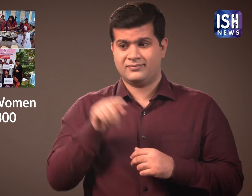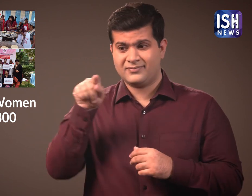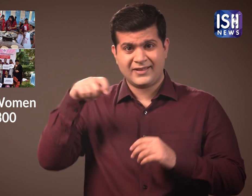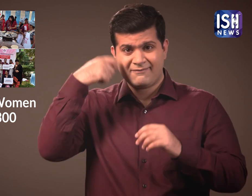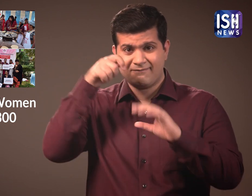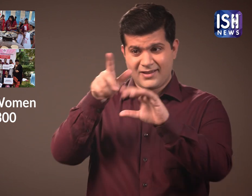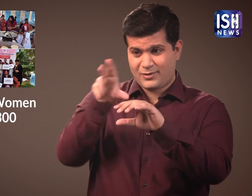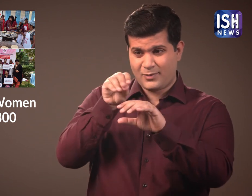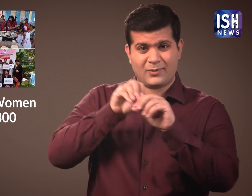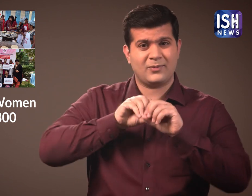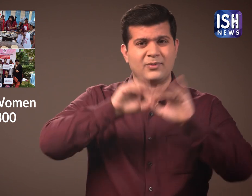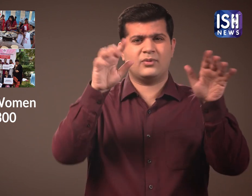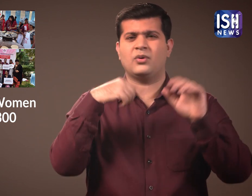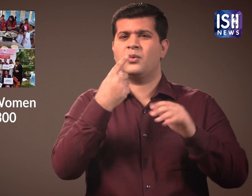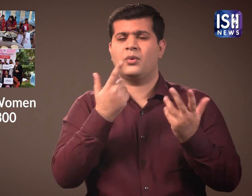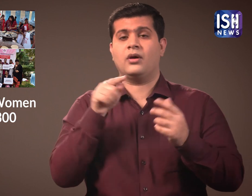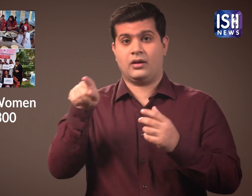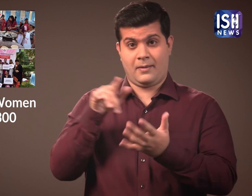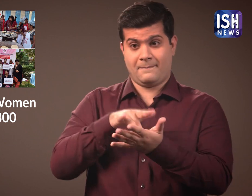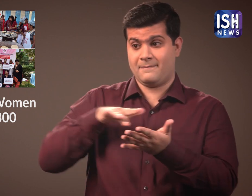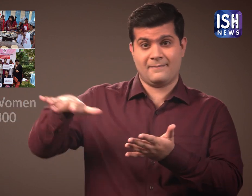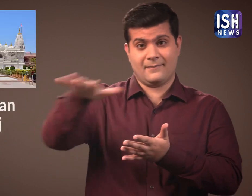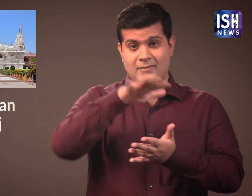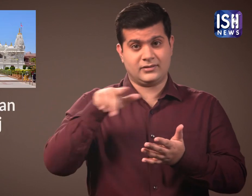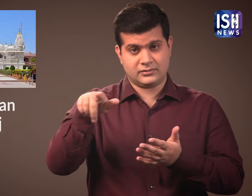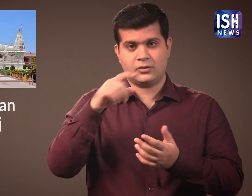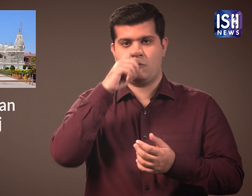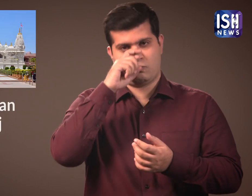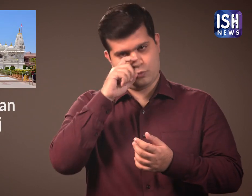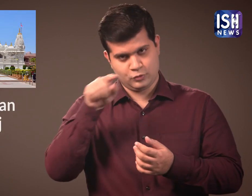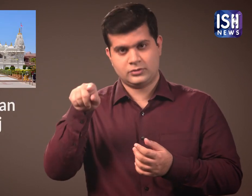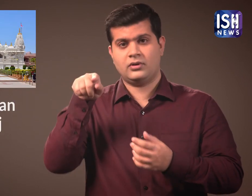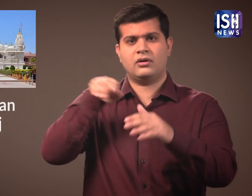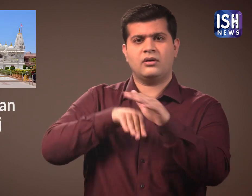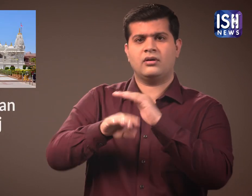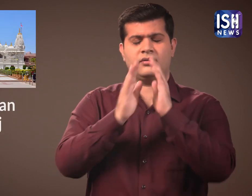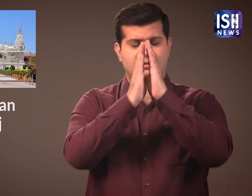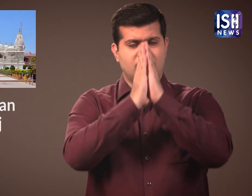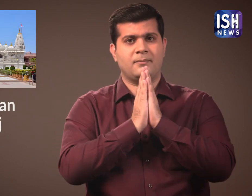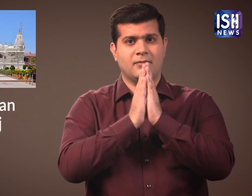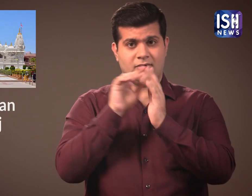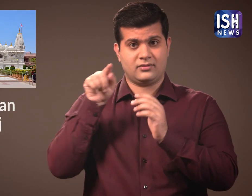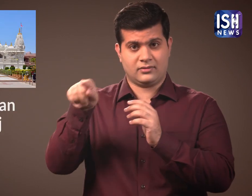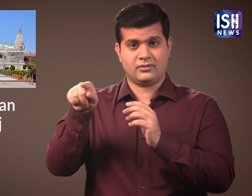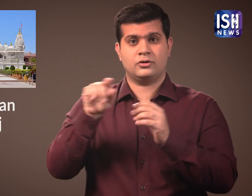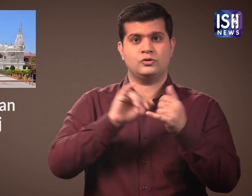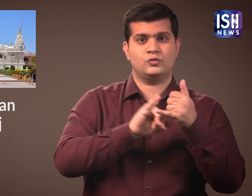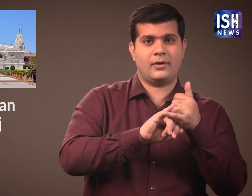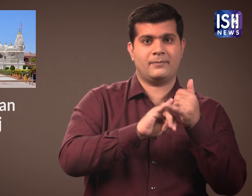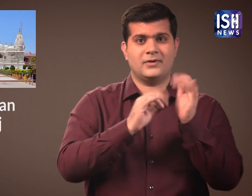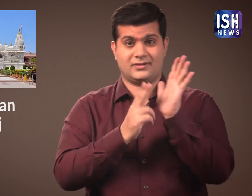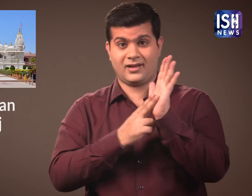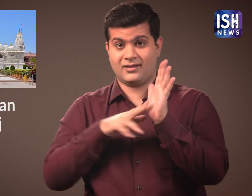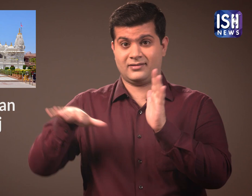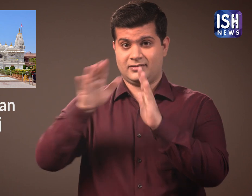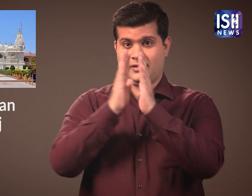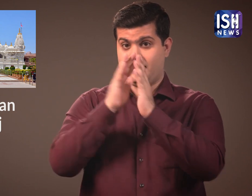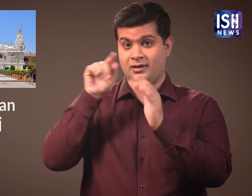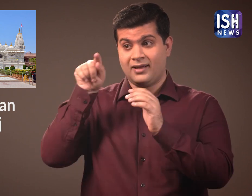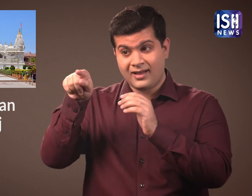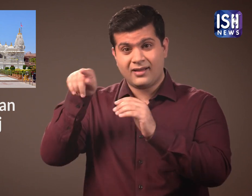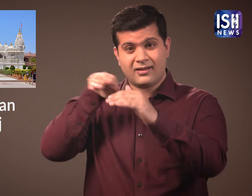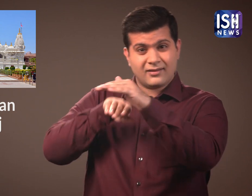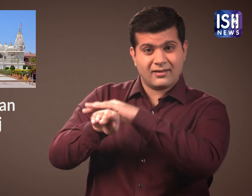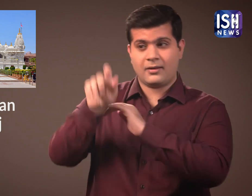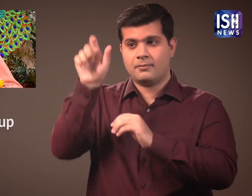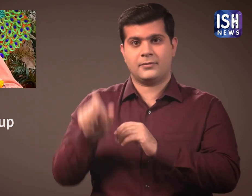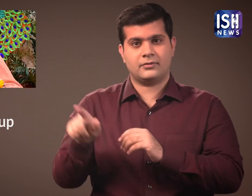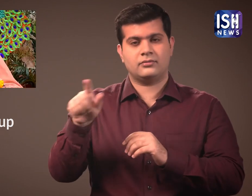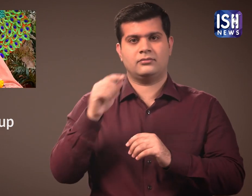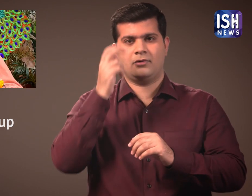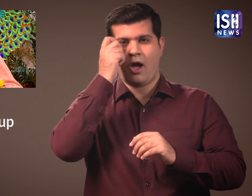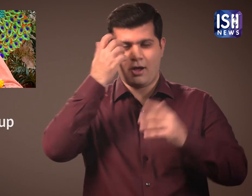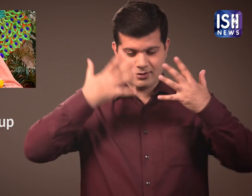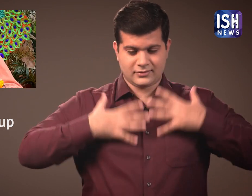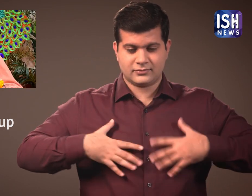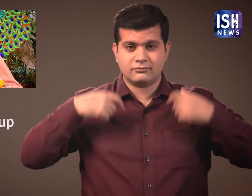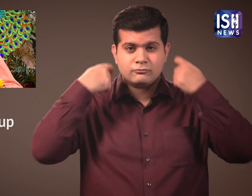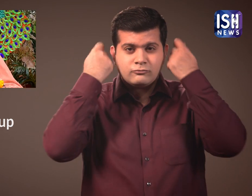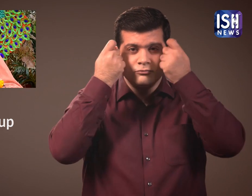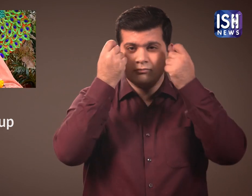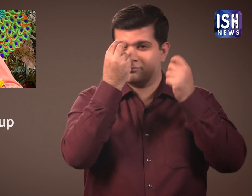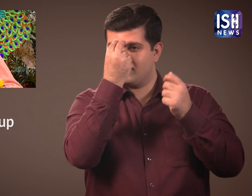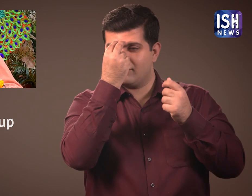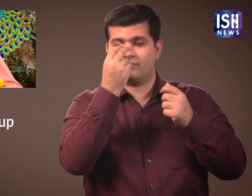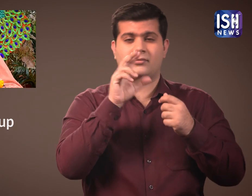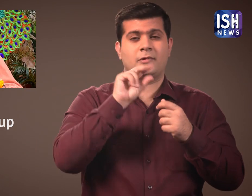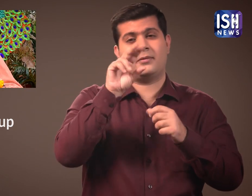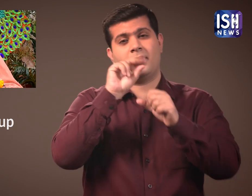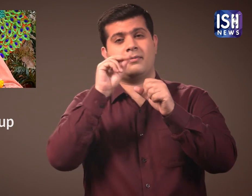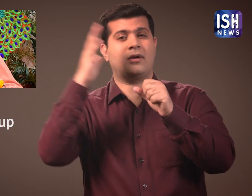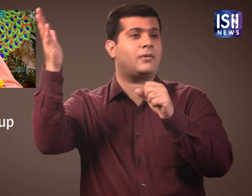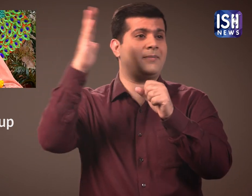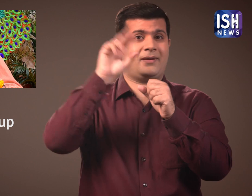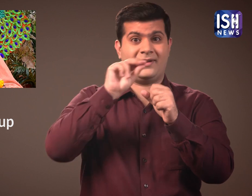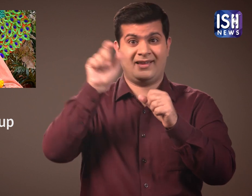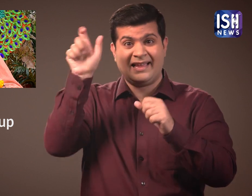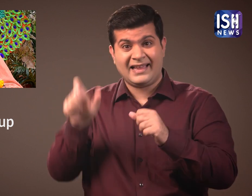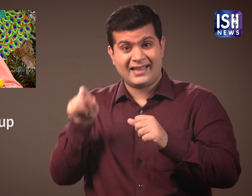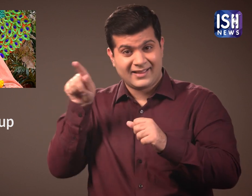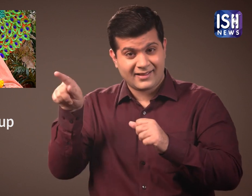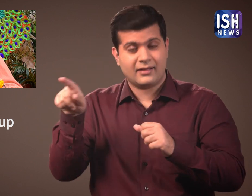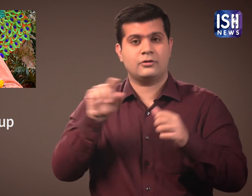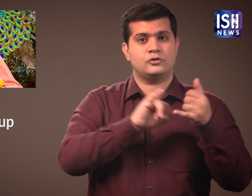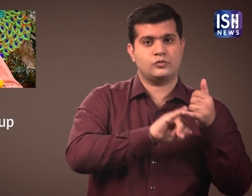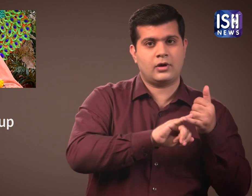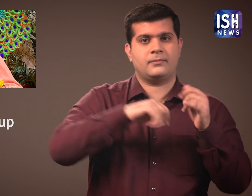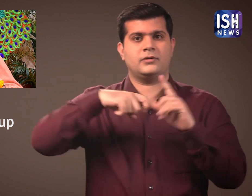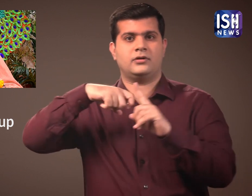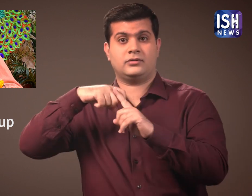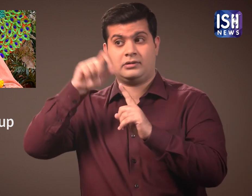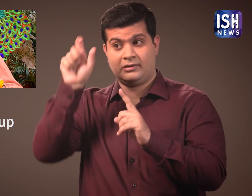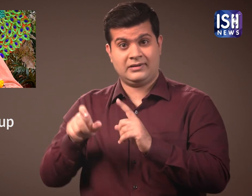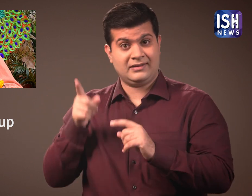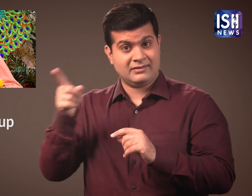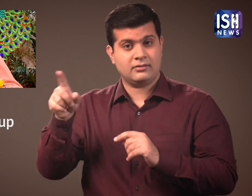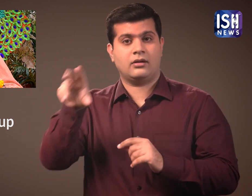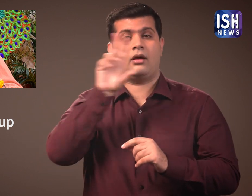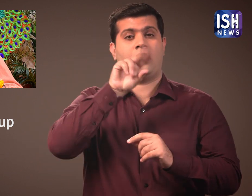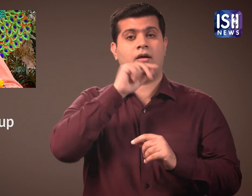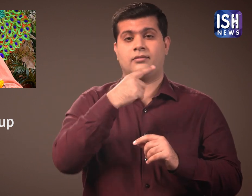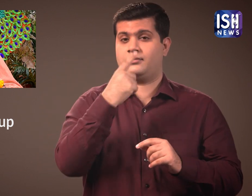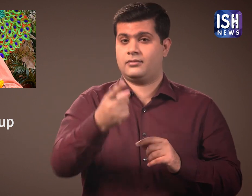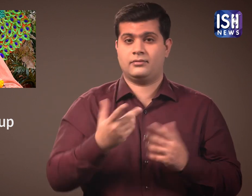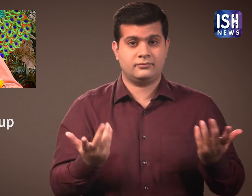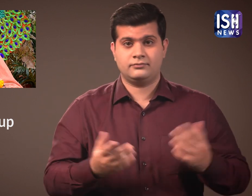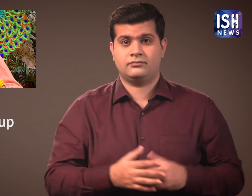In the video, Swami Krushnaswarup of Swaminarayan Temple in Bhuj can be seen giving a sermon where he says that,